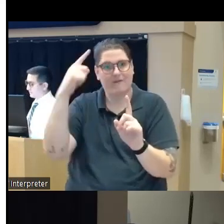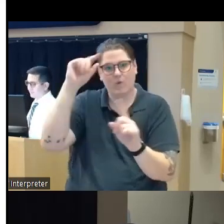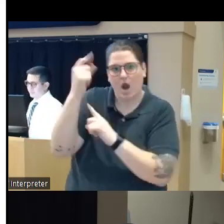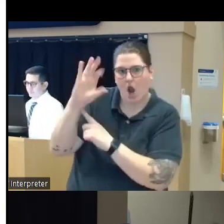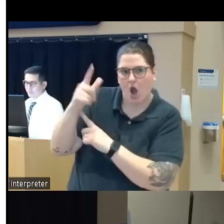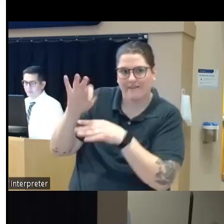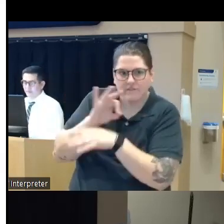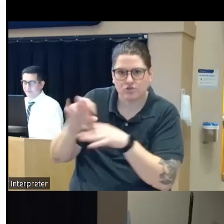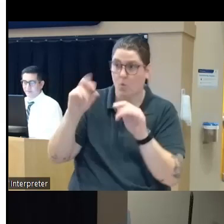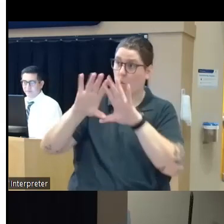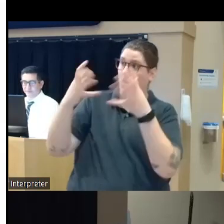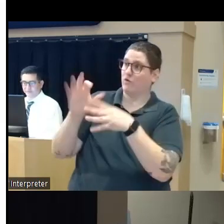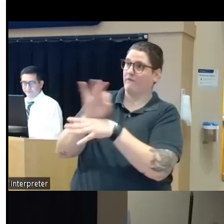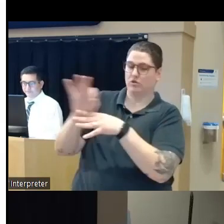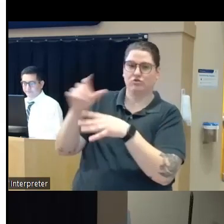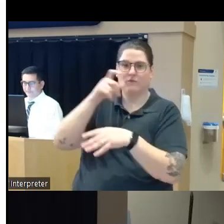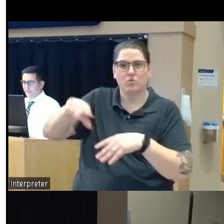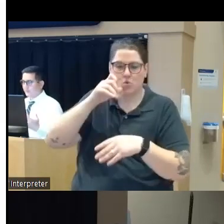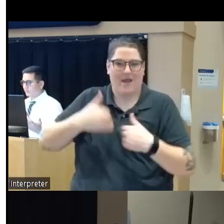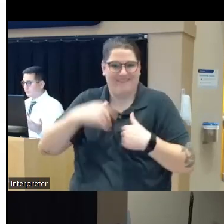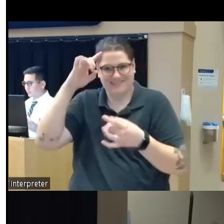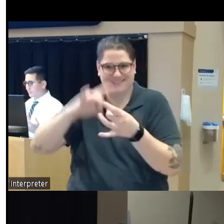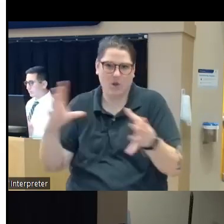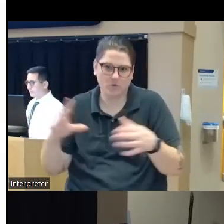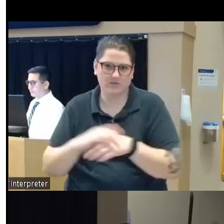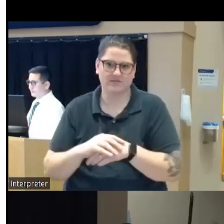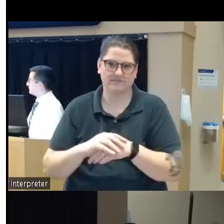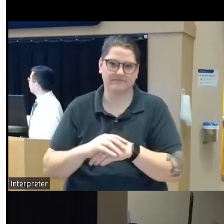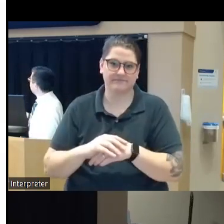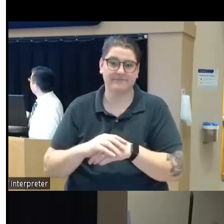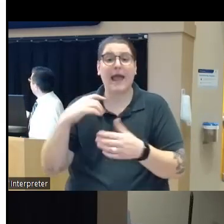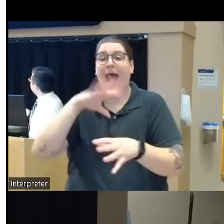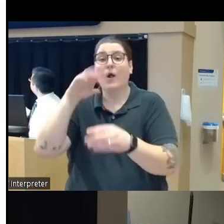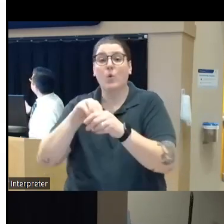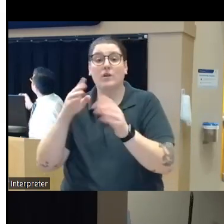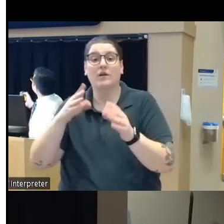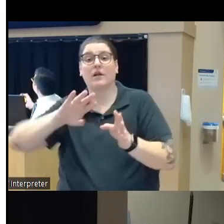functioning in patients with psychosis I thought these were really cool so this is eye perfusion